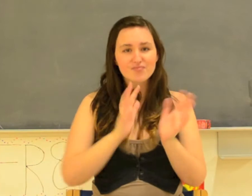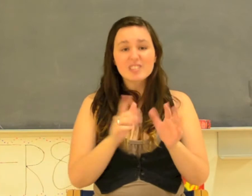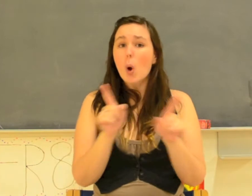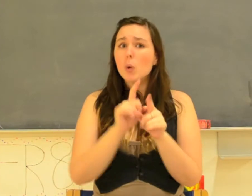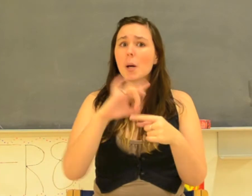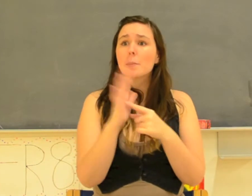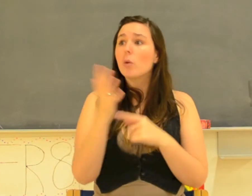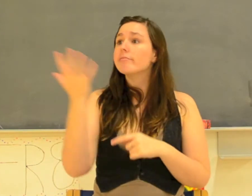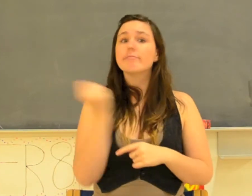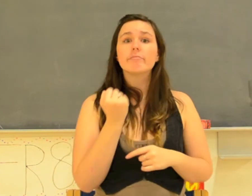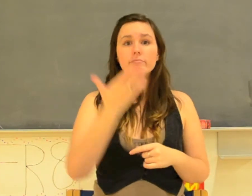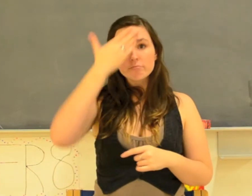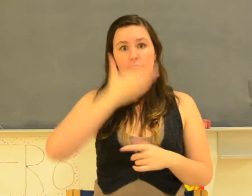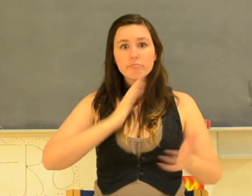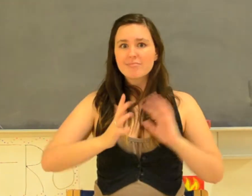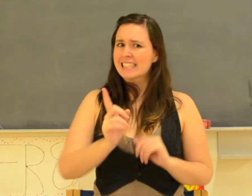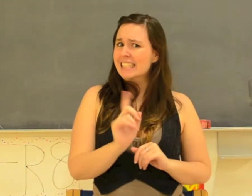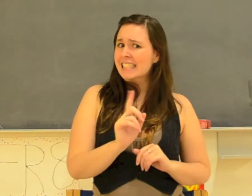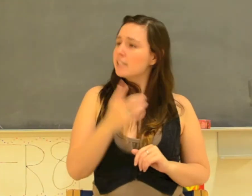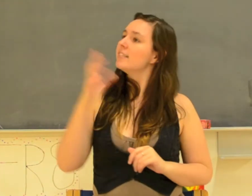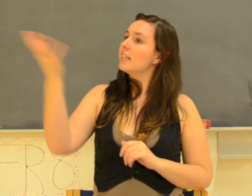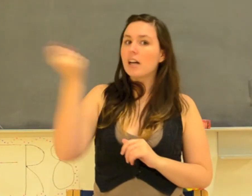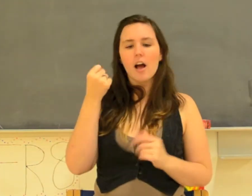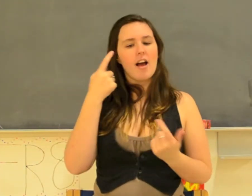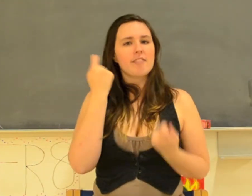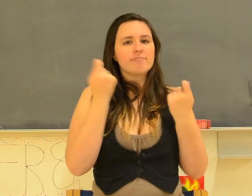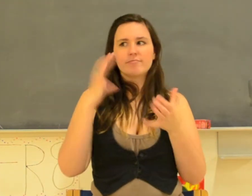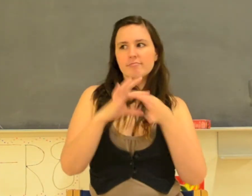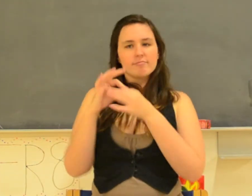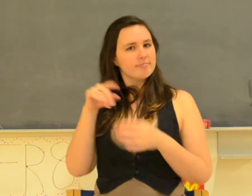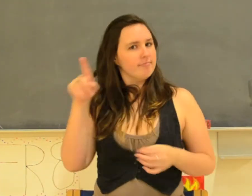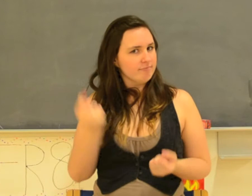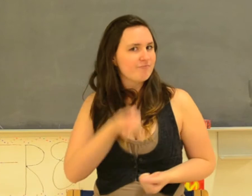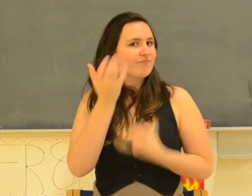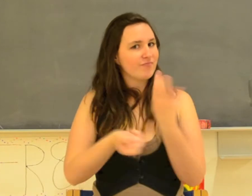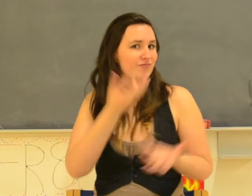It is also vital to include in appropriate expression when interpreting the information to match the presenter.